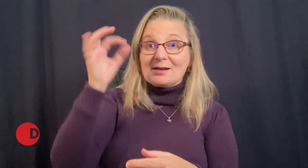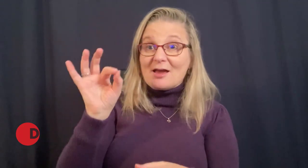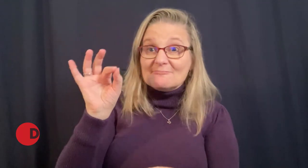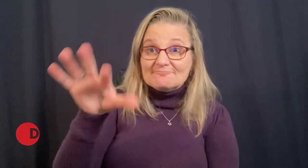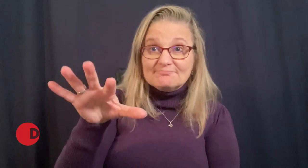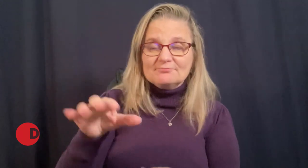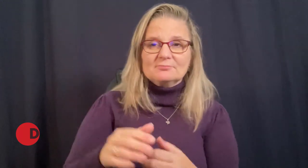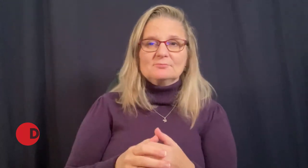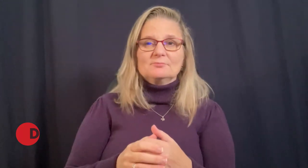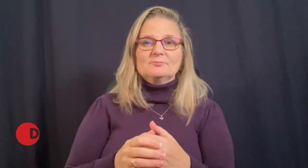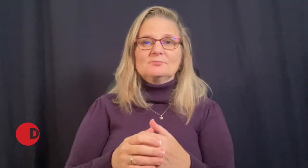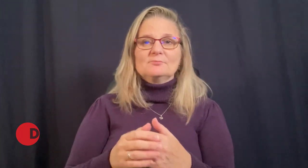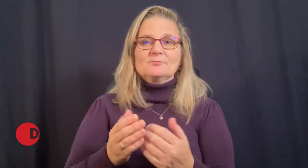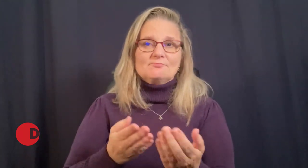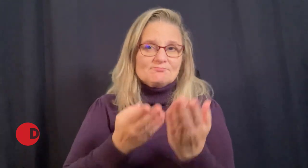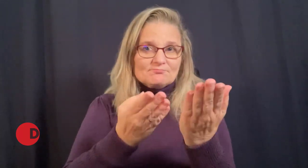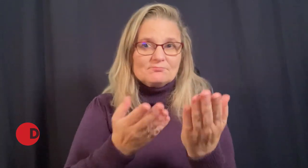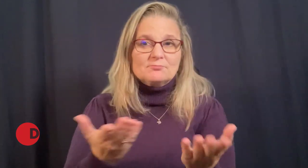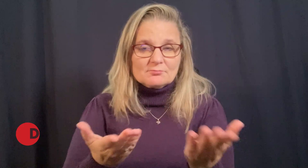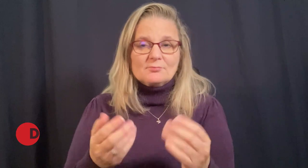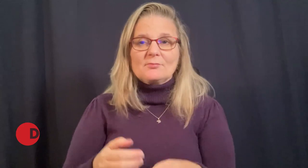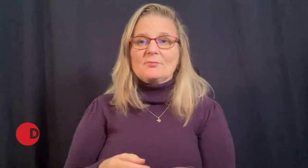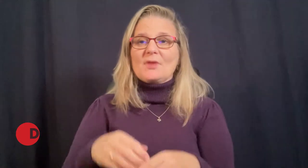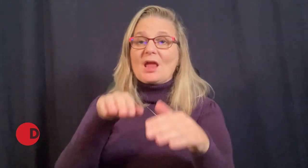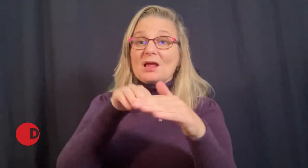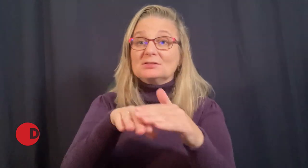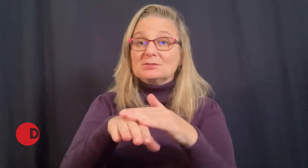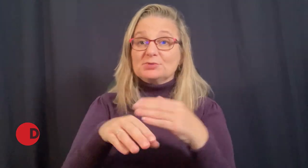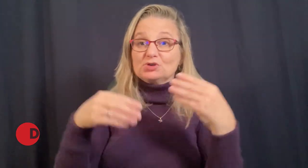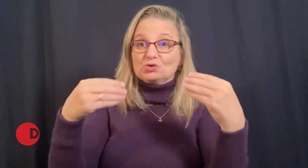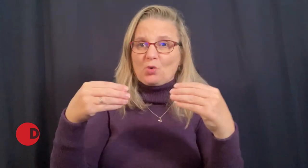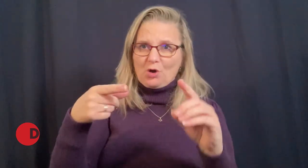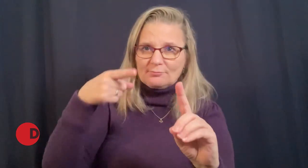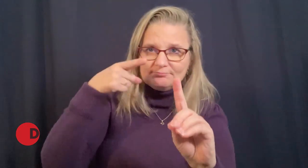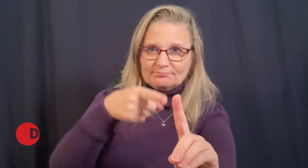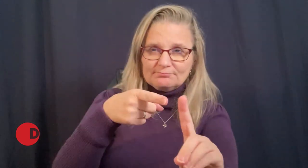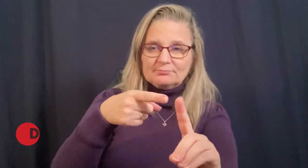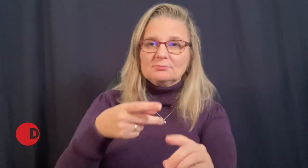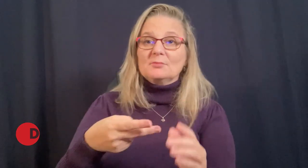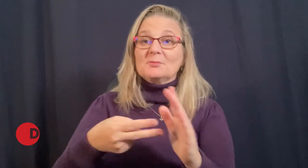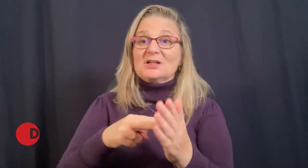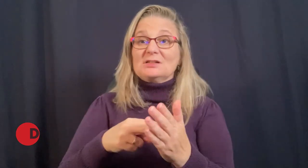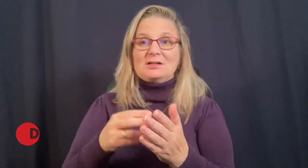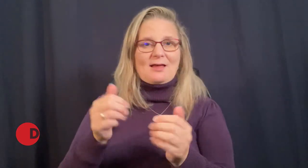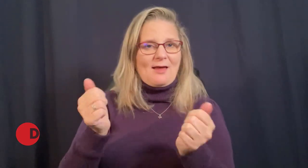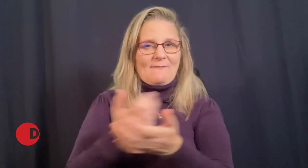An idea and suggestion we shared would be to designate Accessible Stores